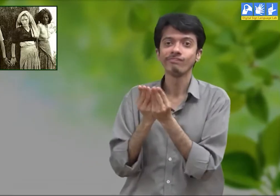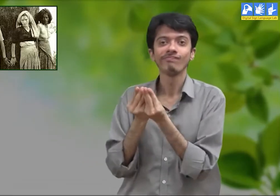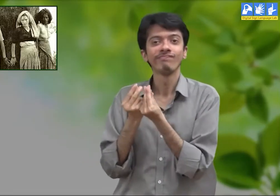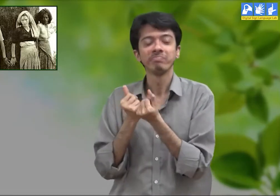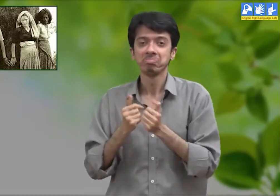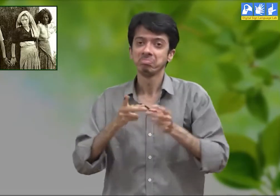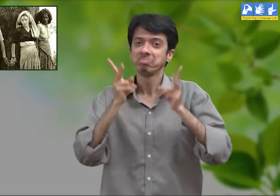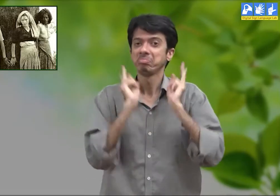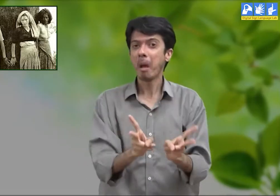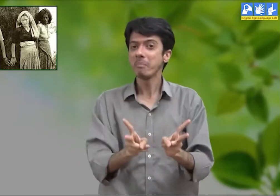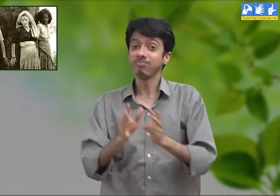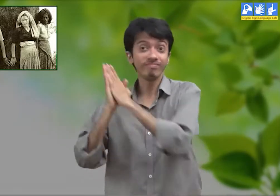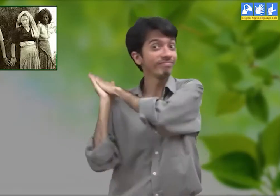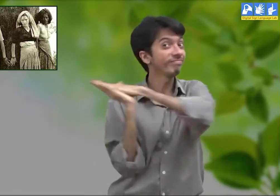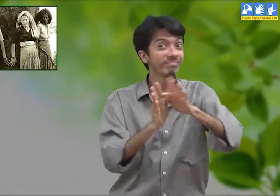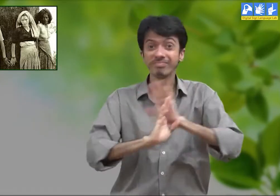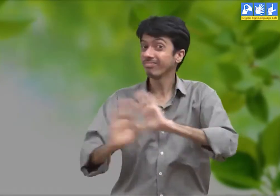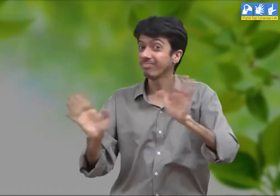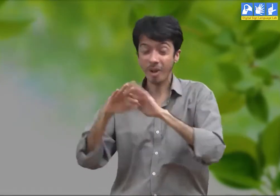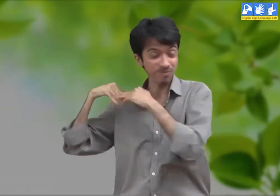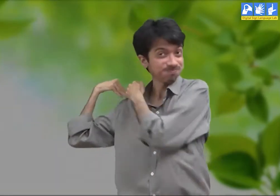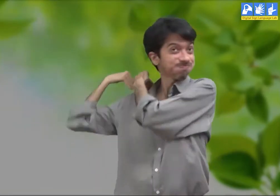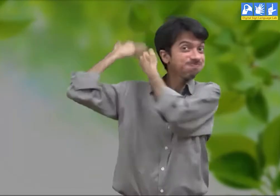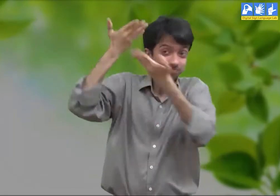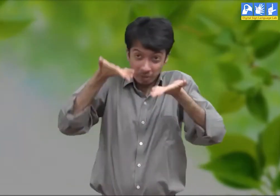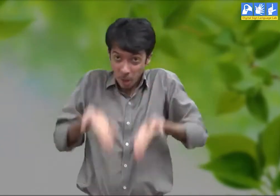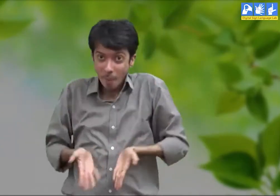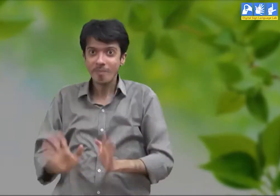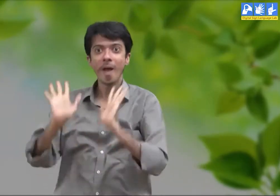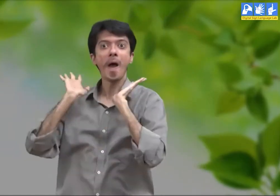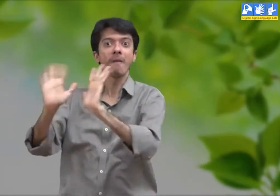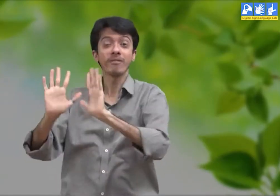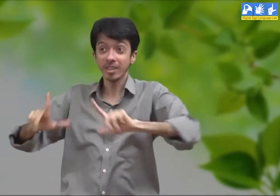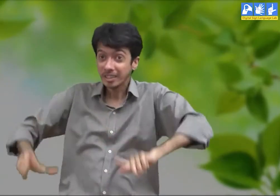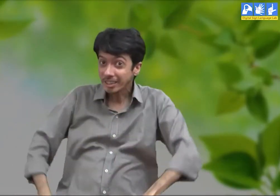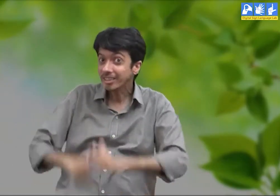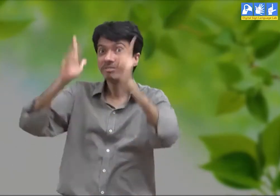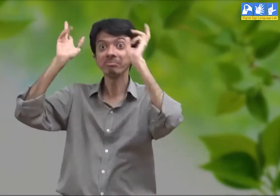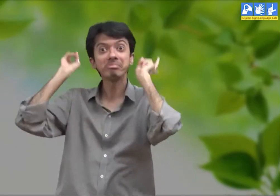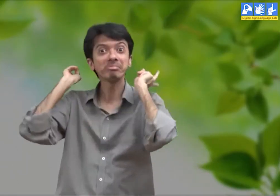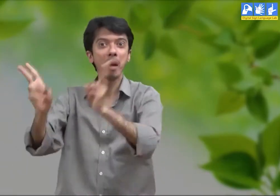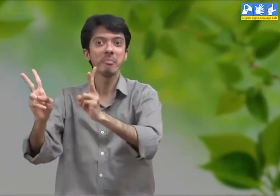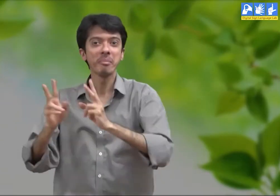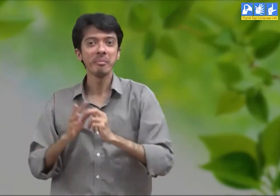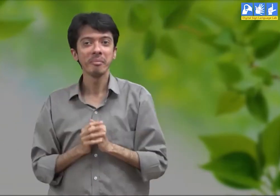People have been protesting against the cutting of trees for many years.